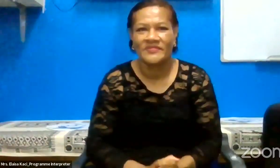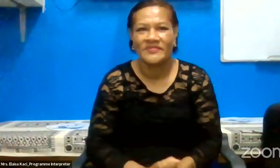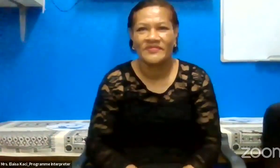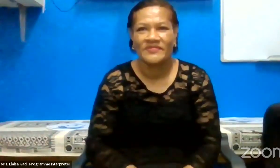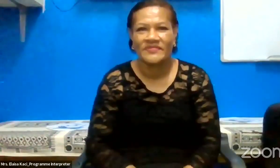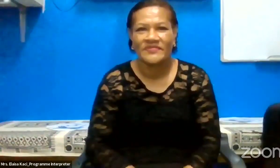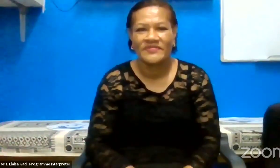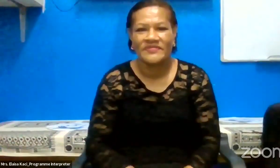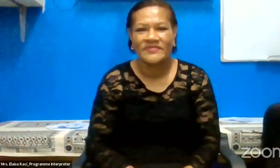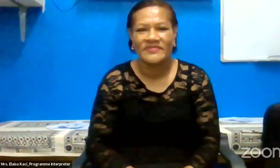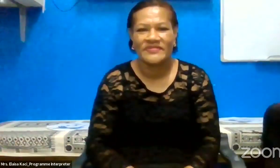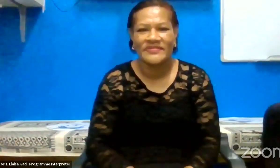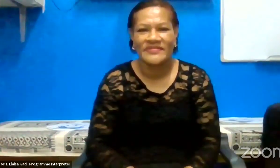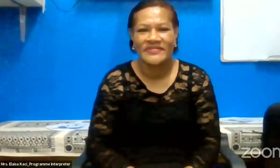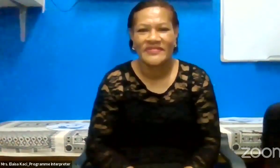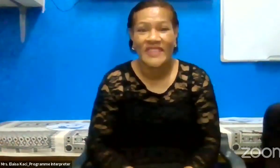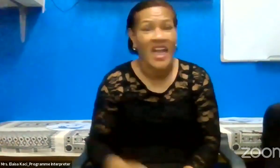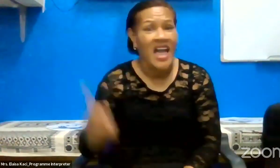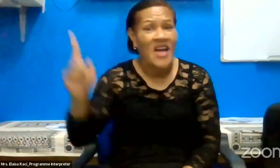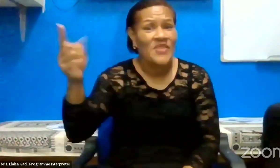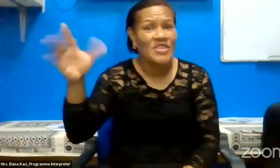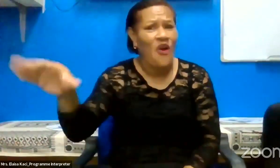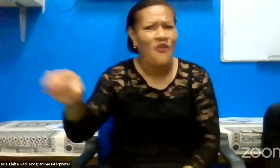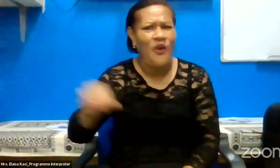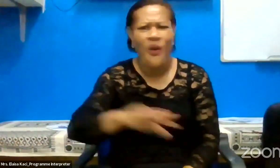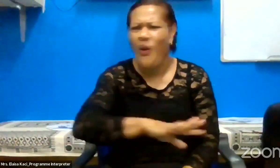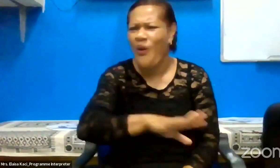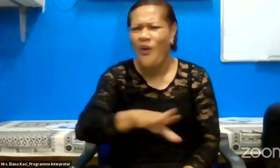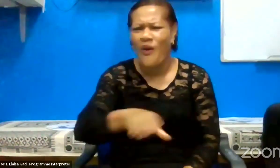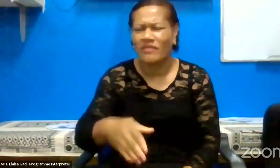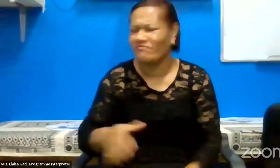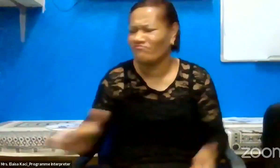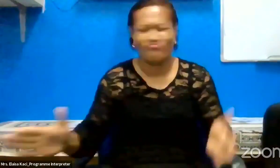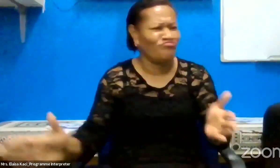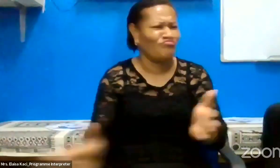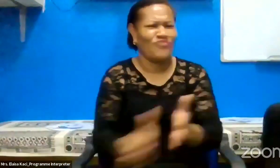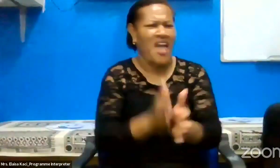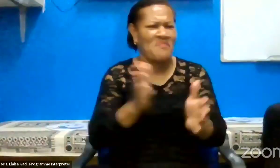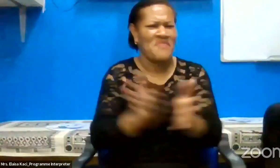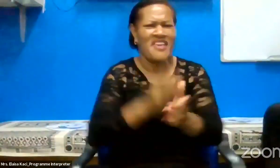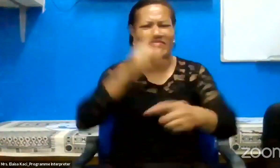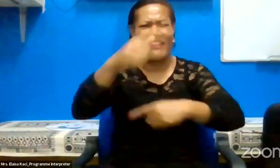staff that uh come twenty-third